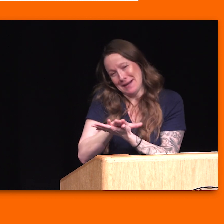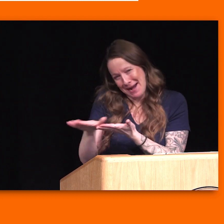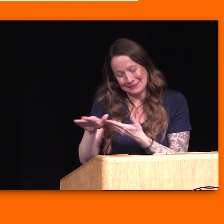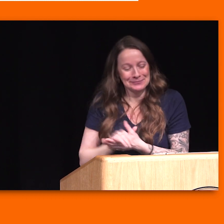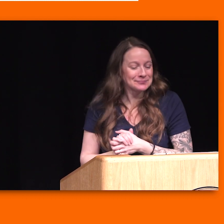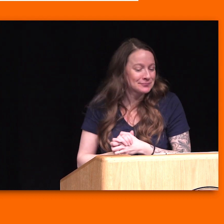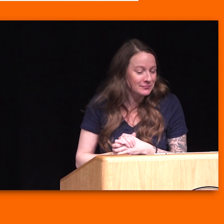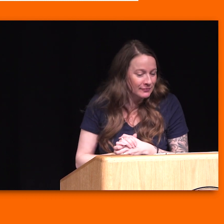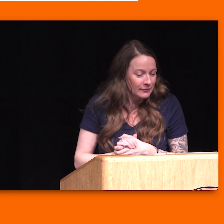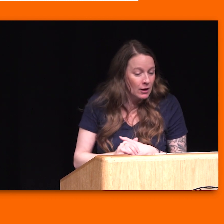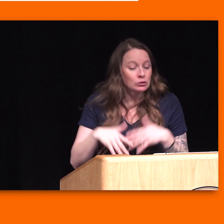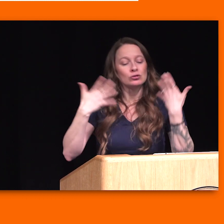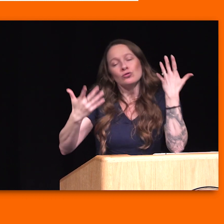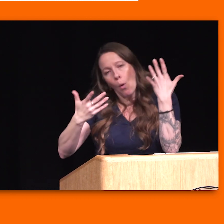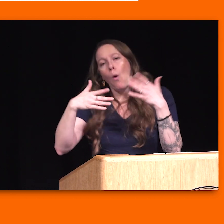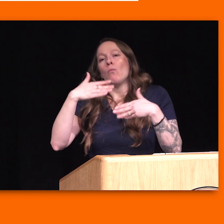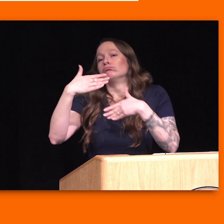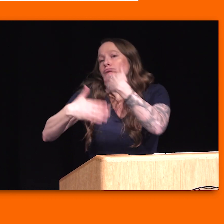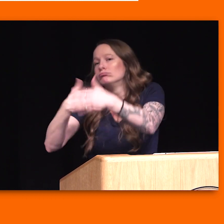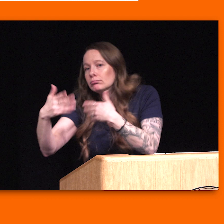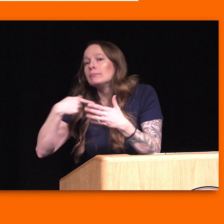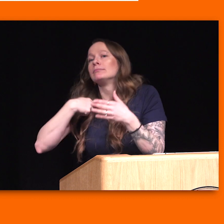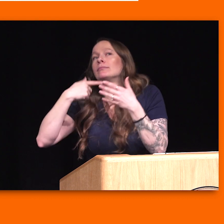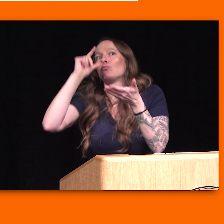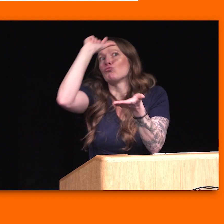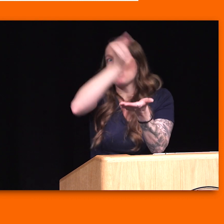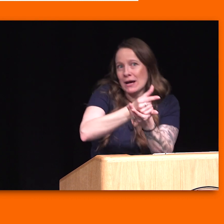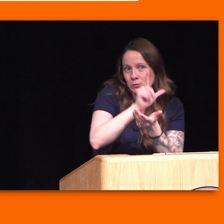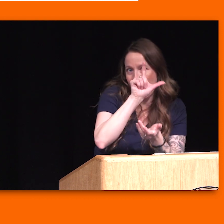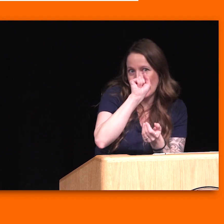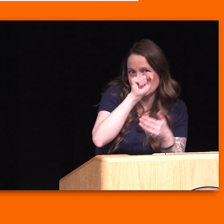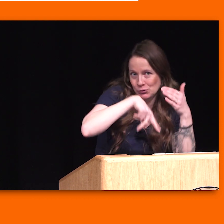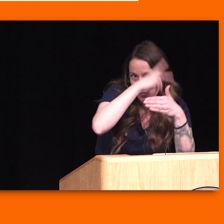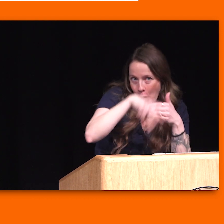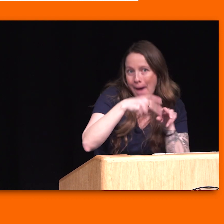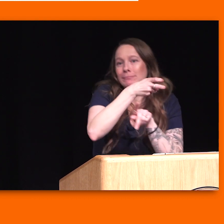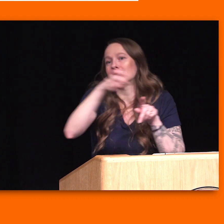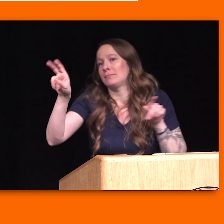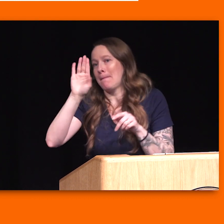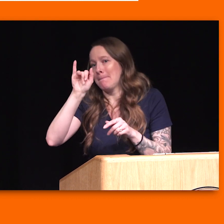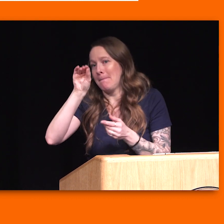I had a great boss. So, I graduated from the LST program.